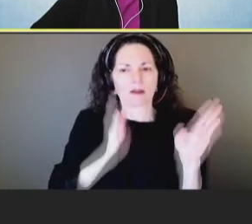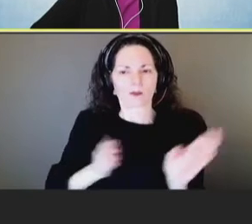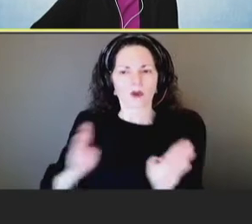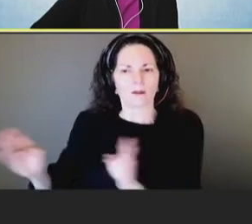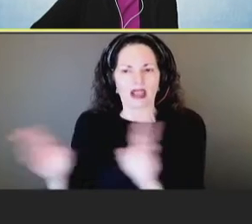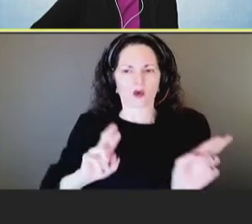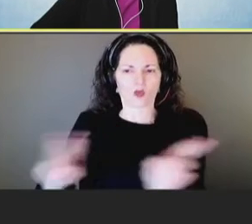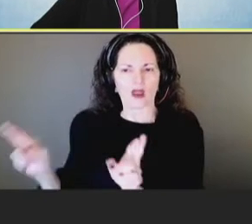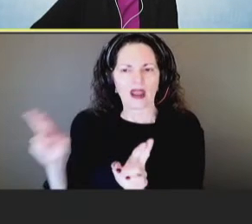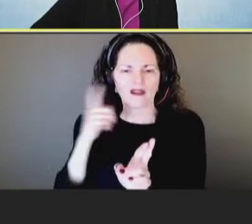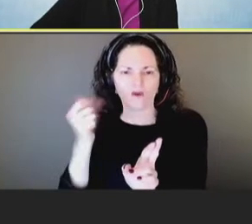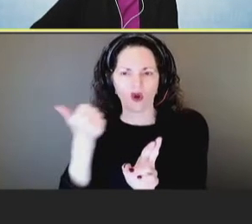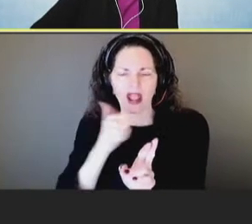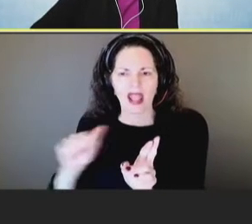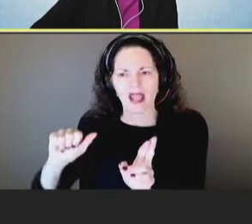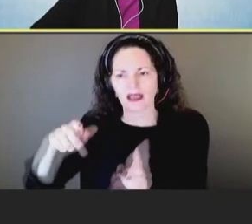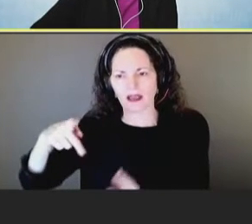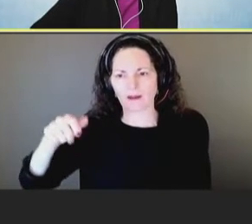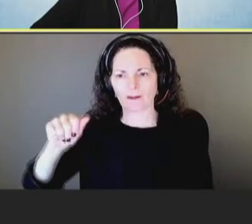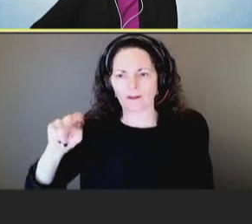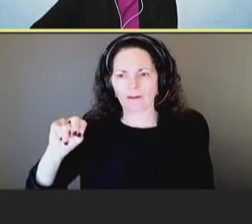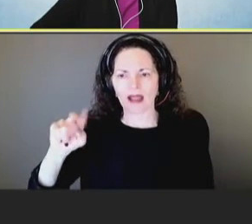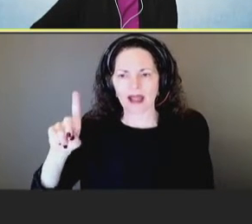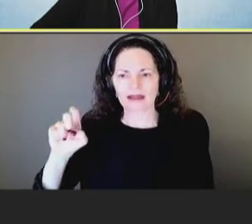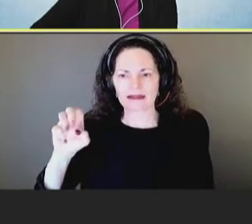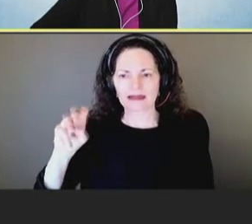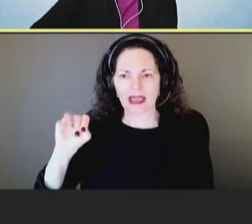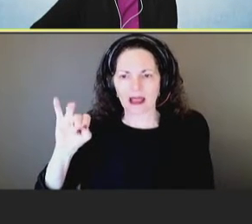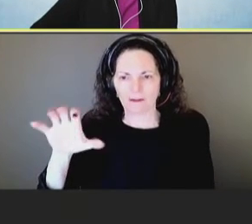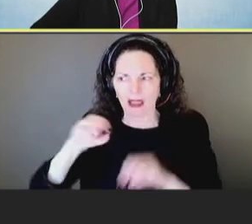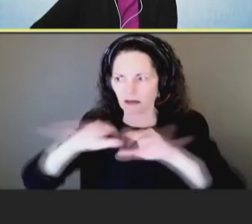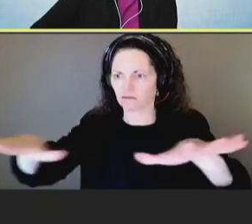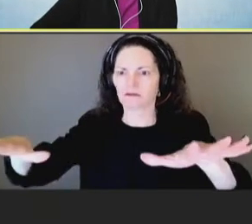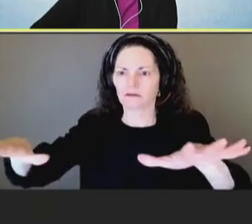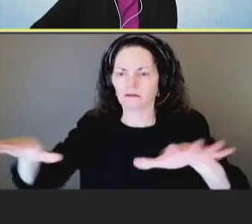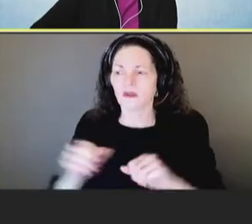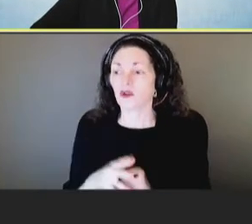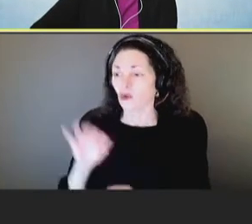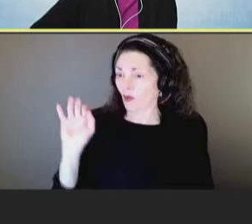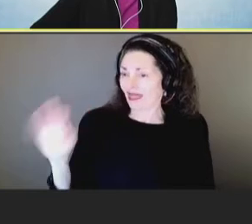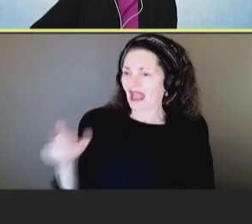So, this next slide is just an overview of what I've already said. The CDC